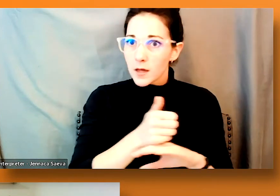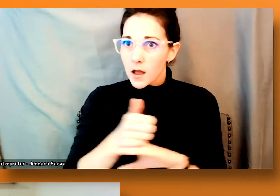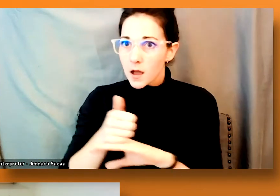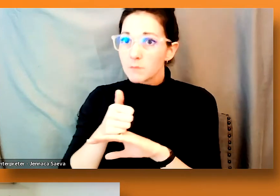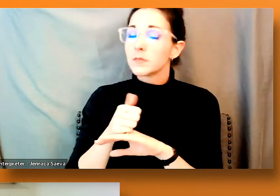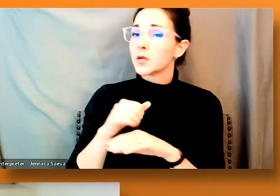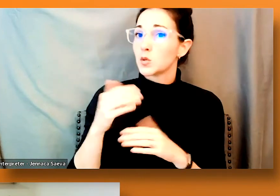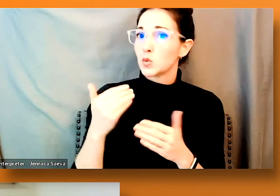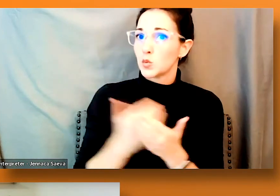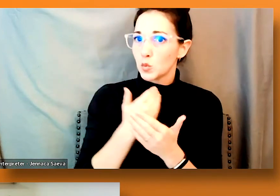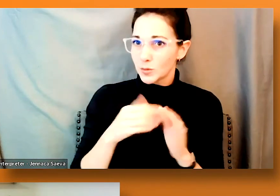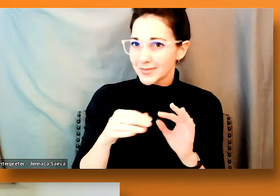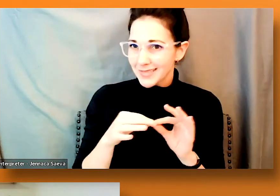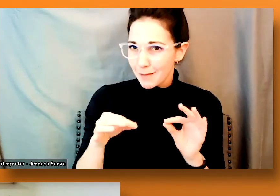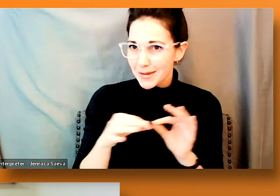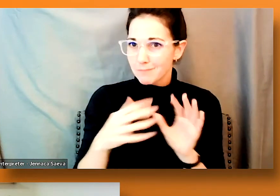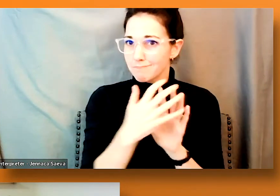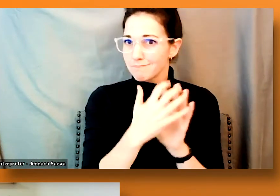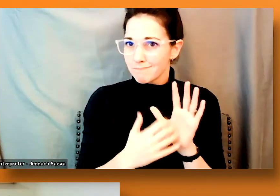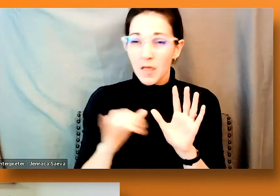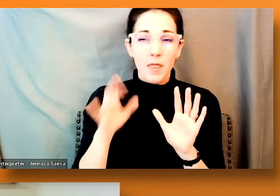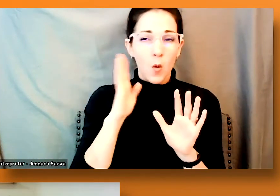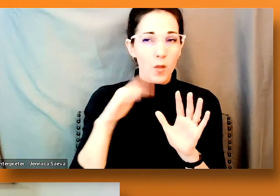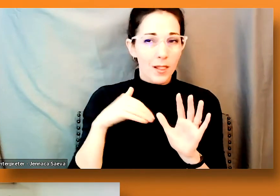that would be presented.